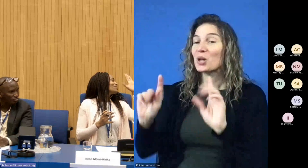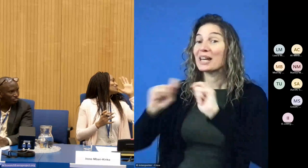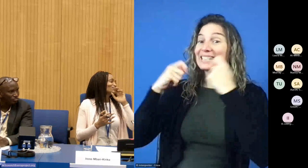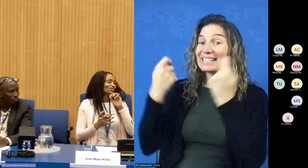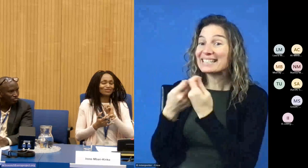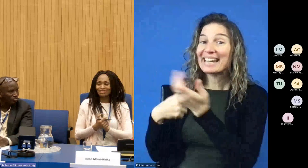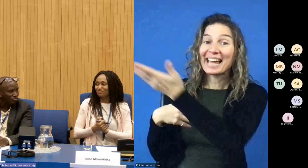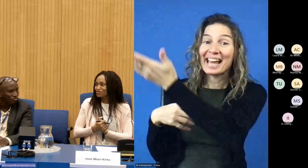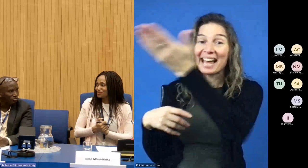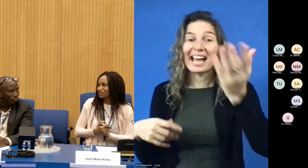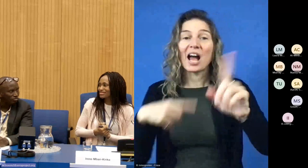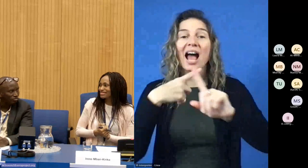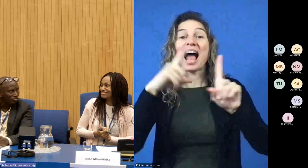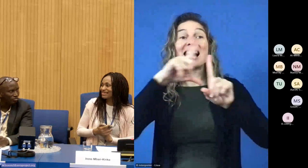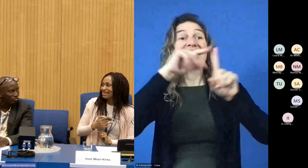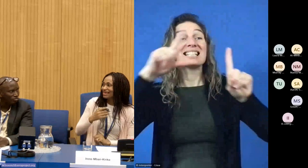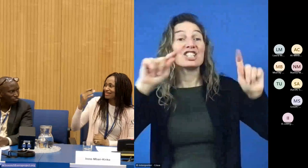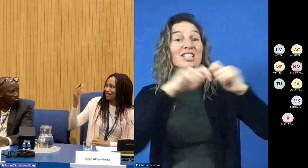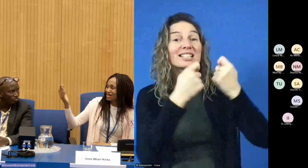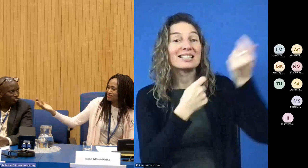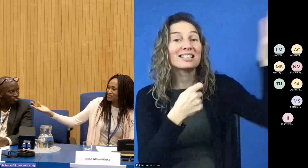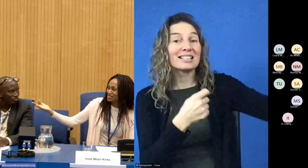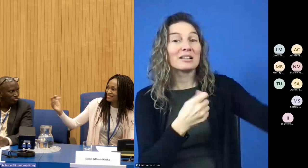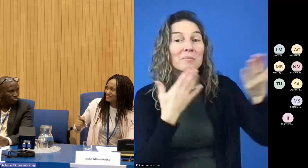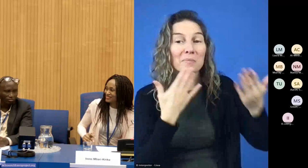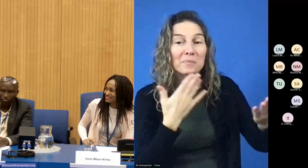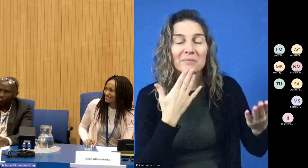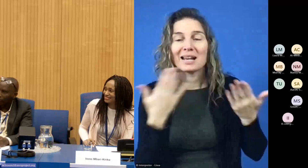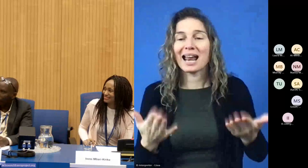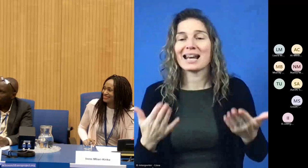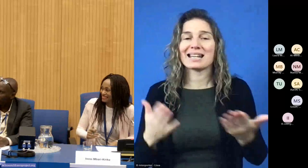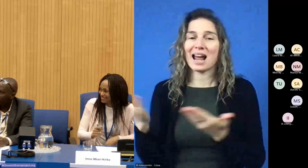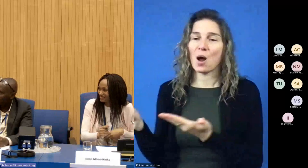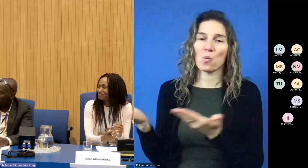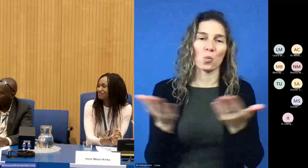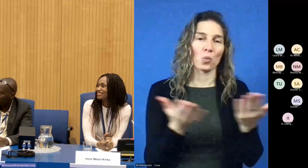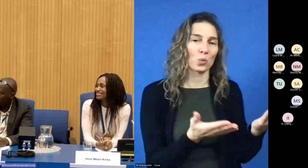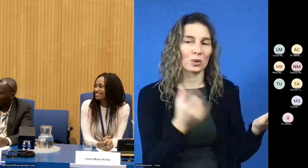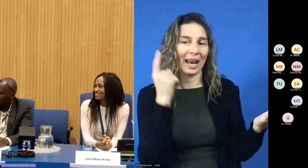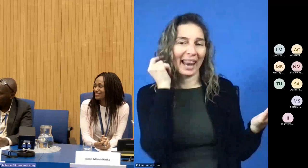and our digital team for supporting us. I will hand over to this lady here. Thank you.